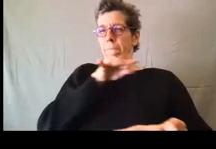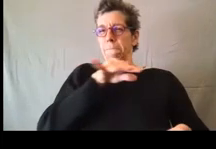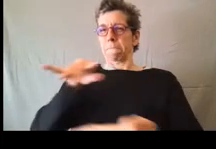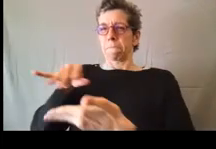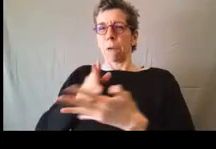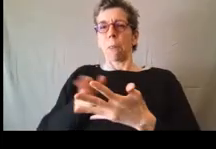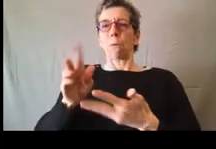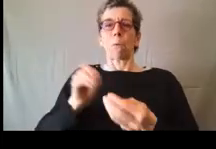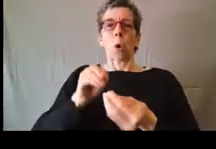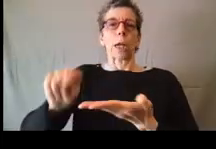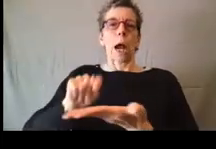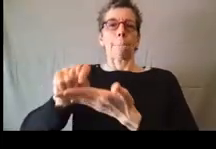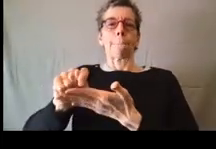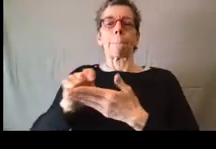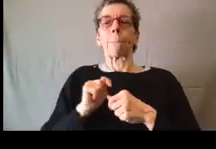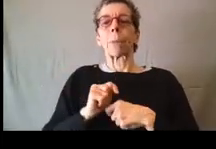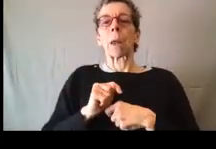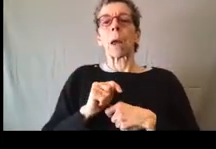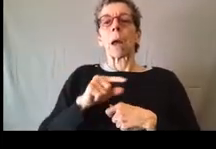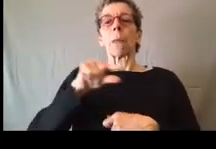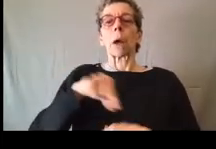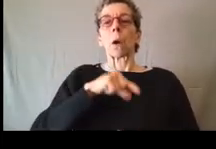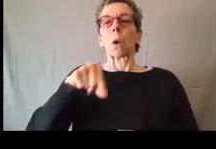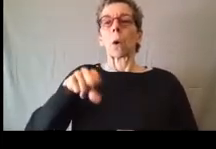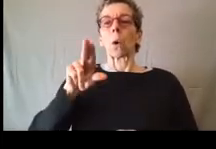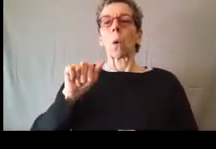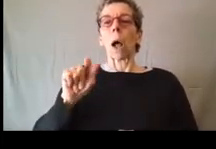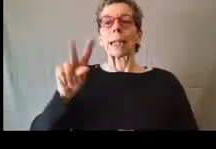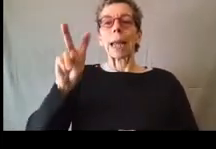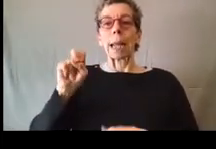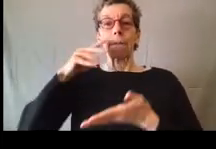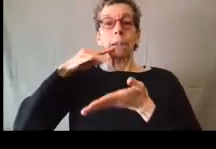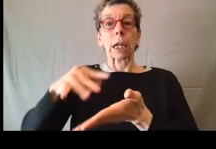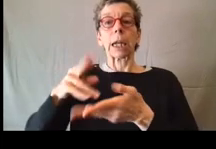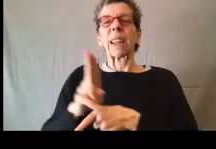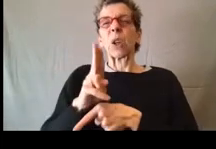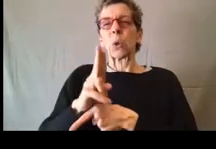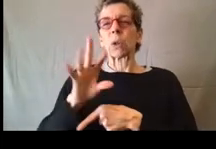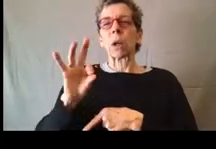In their qualitative studies Fabian and Deschamps used focus groups to understand the perceived